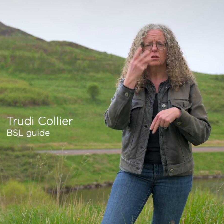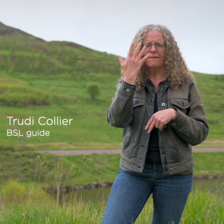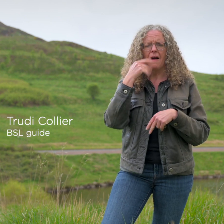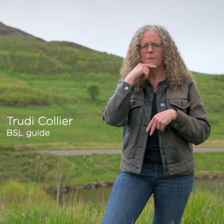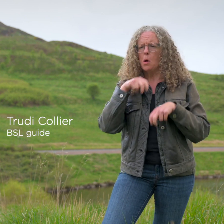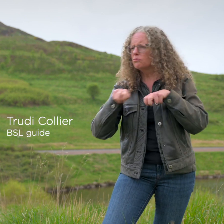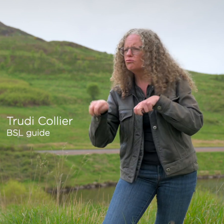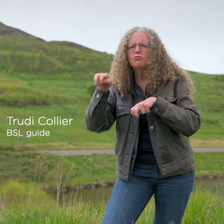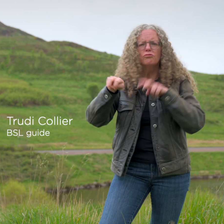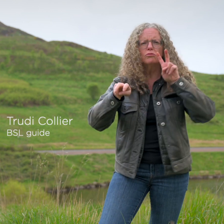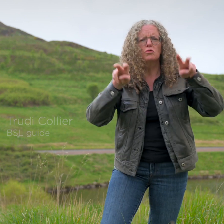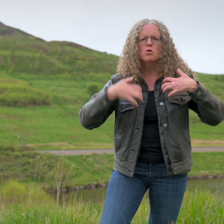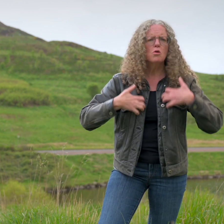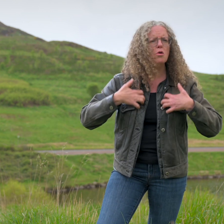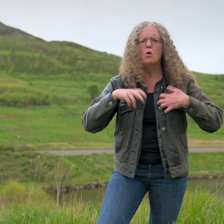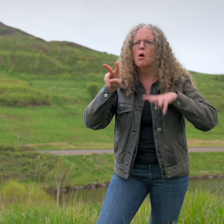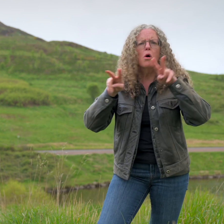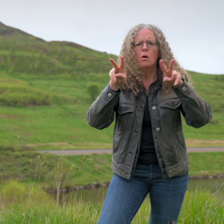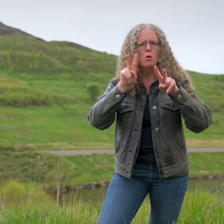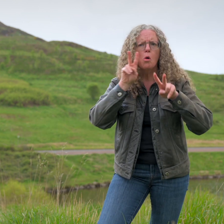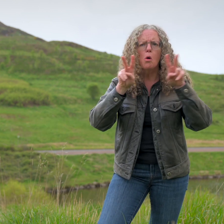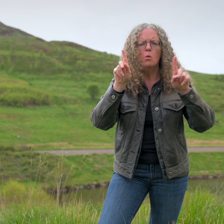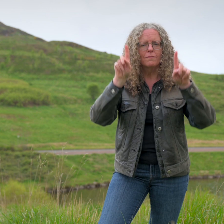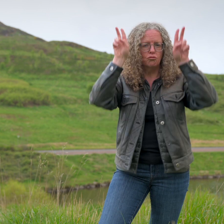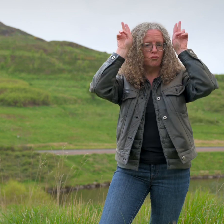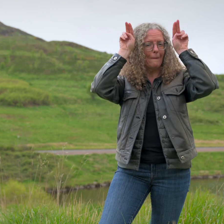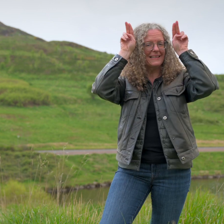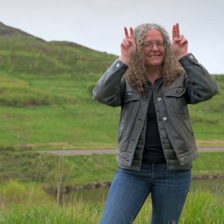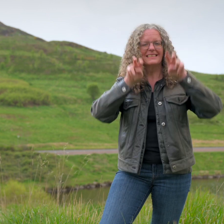who went exploring all over the place, enthusiastically hunting for rabbits,